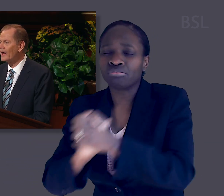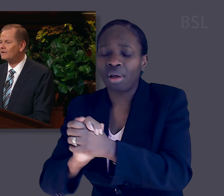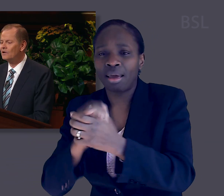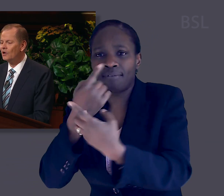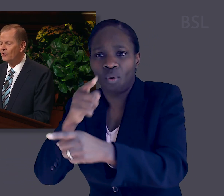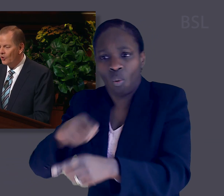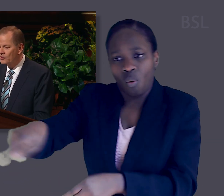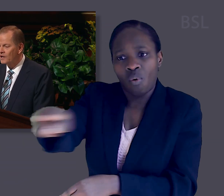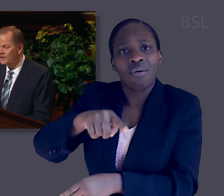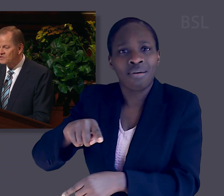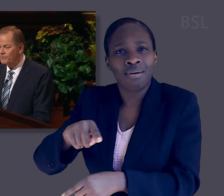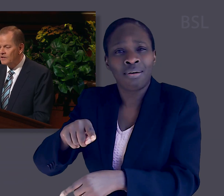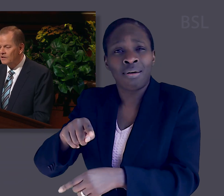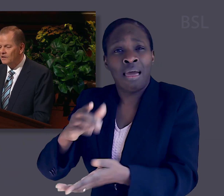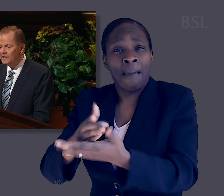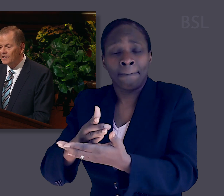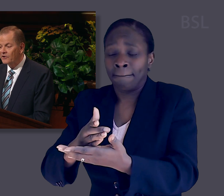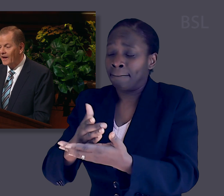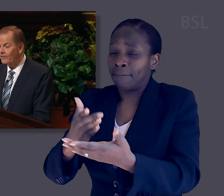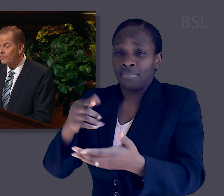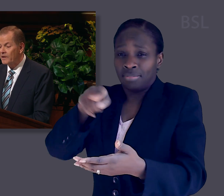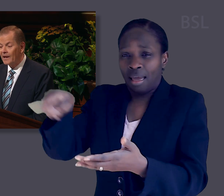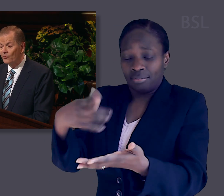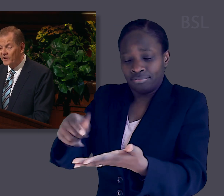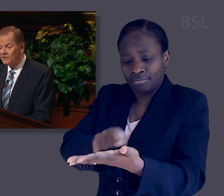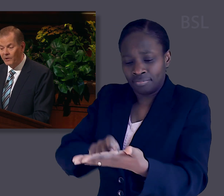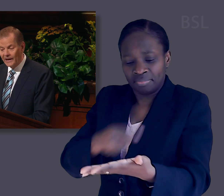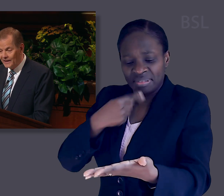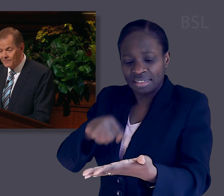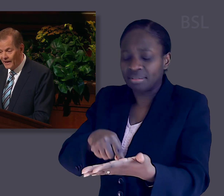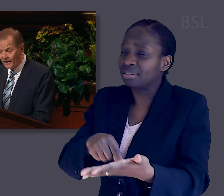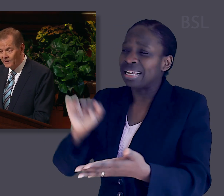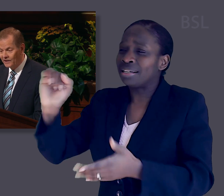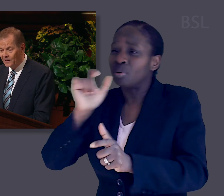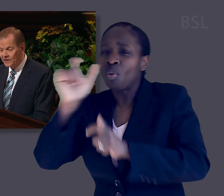“no tongue can speak, neither can there be written by any man,